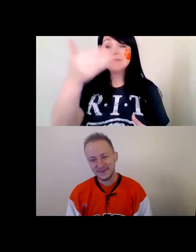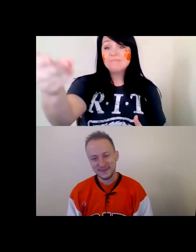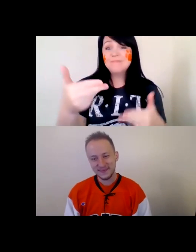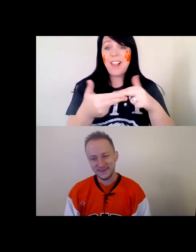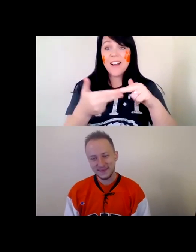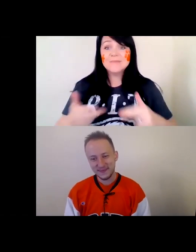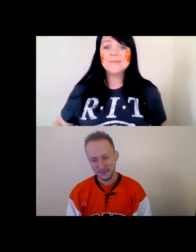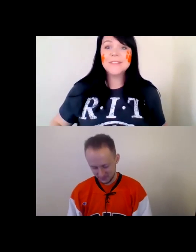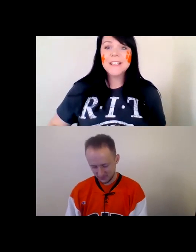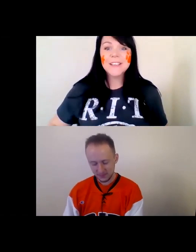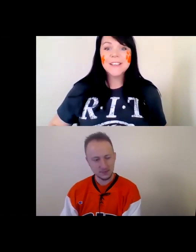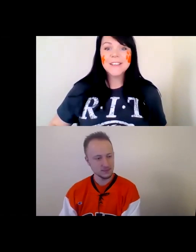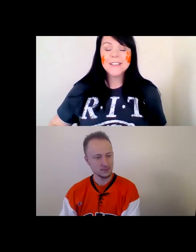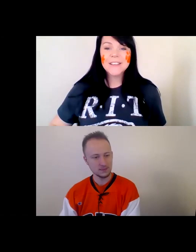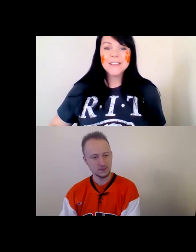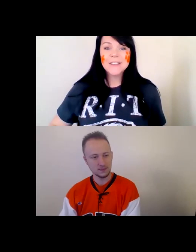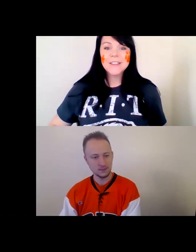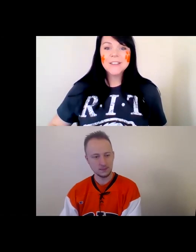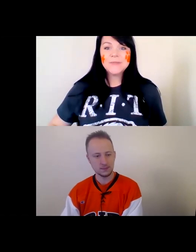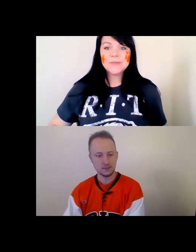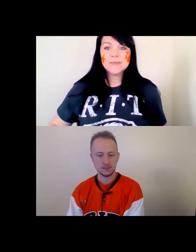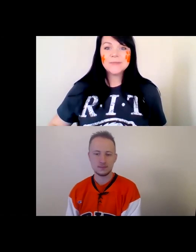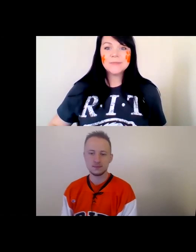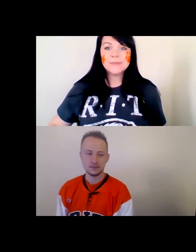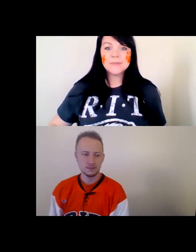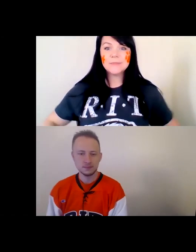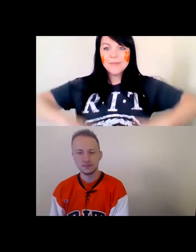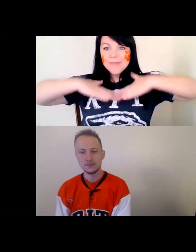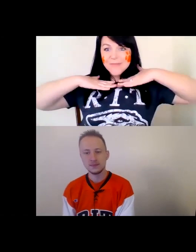Can you go to the next slide?